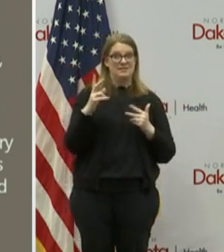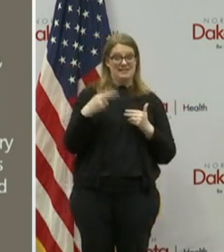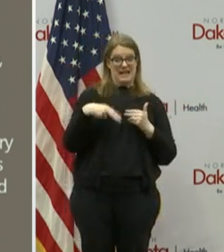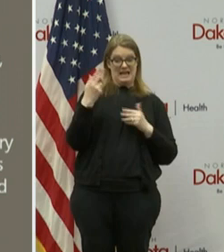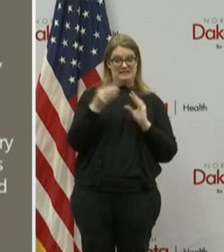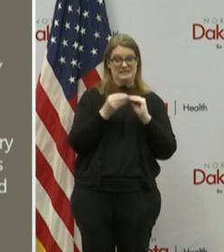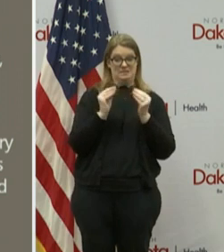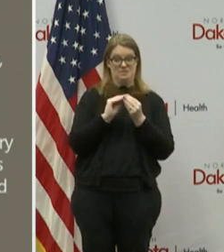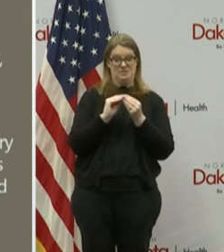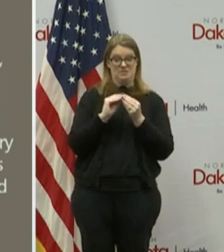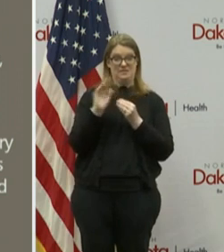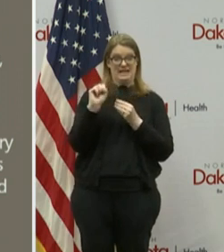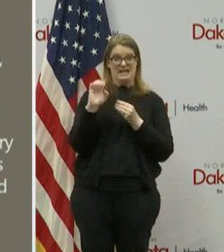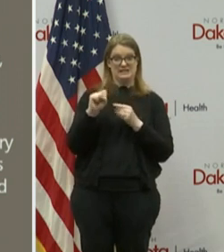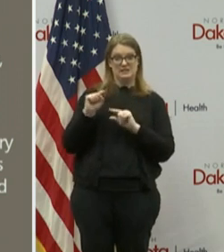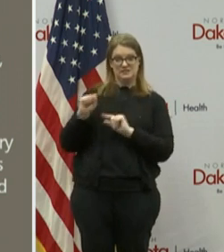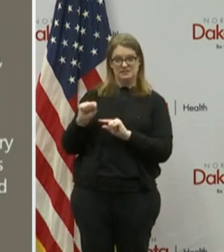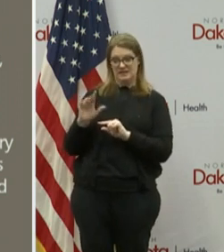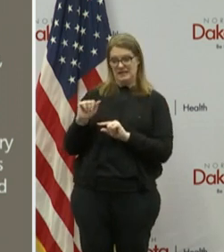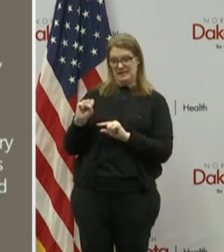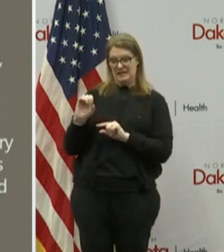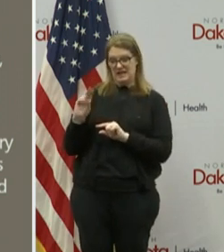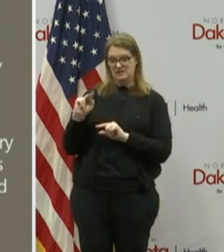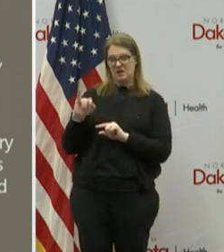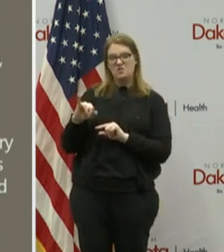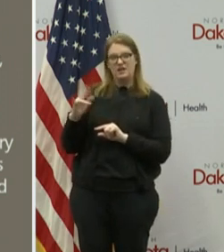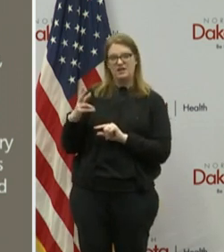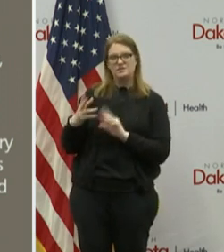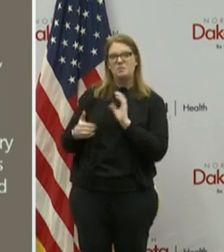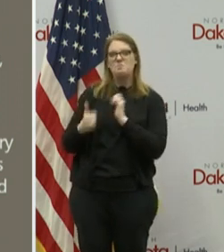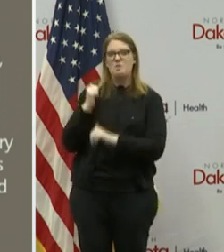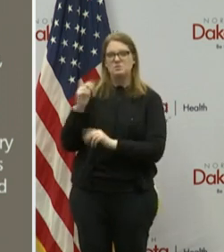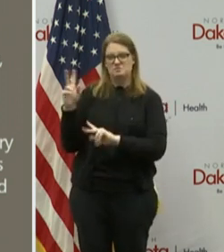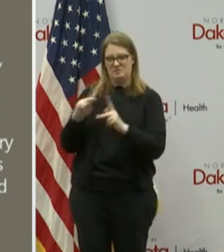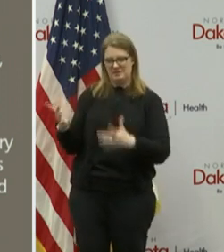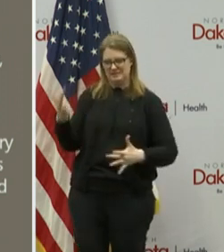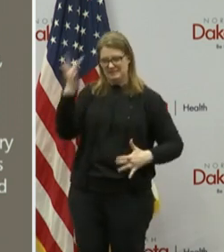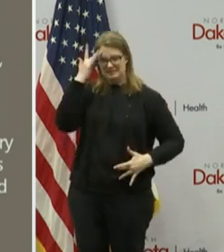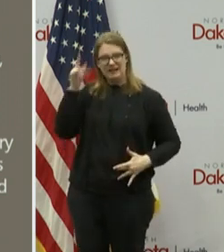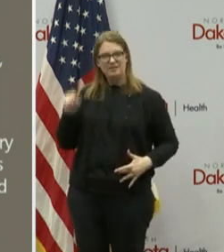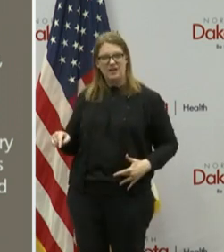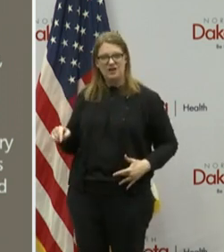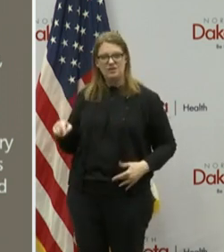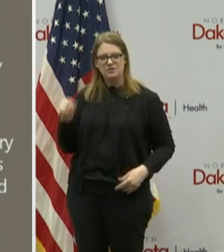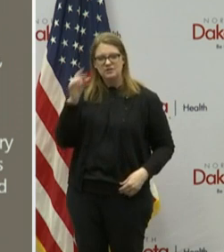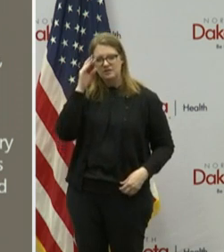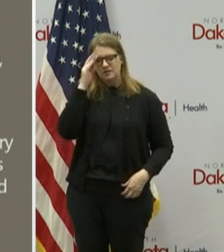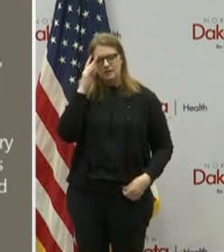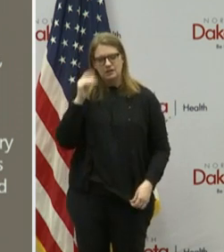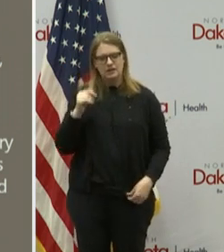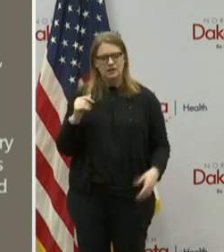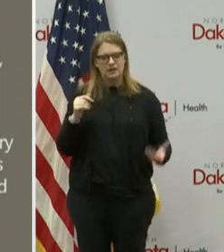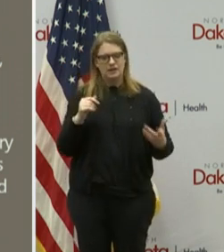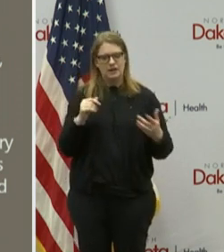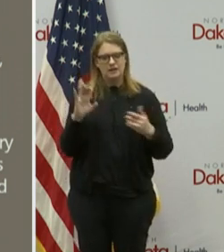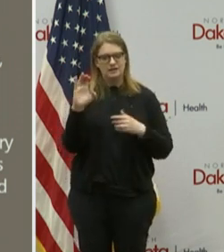RES THAN NEW CASES. SOMETIMES PEOPLE FOCUS ON THE HIGHEST NUMBER OF ABSOLUTE COUNTY.